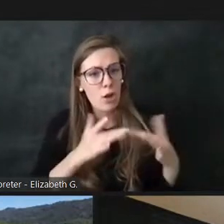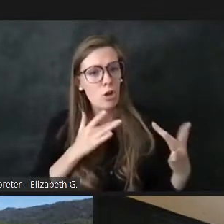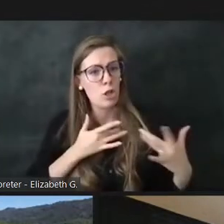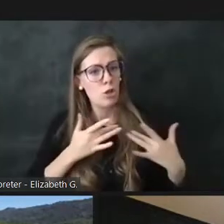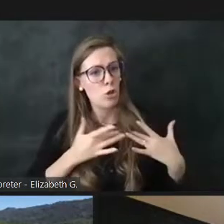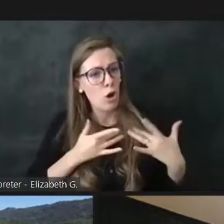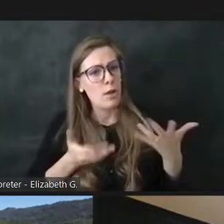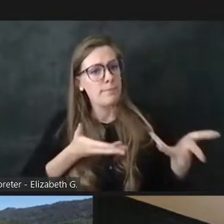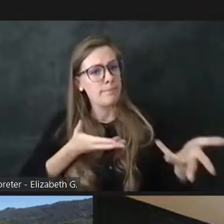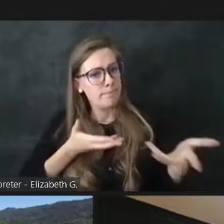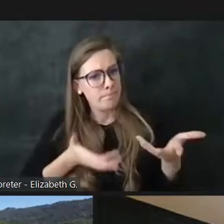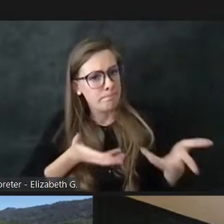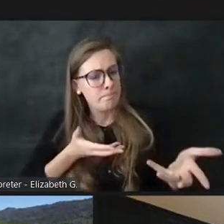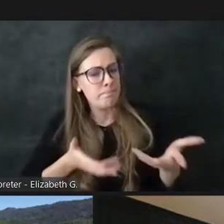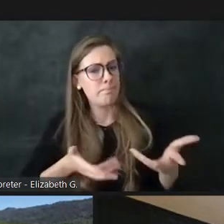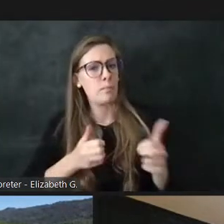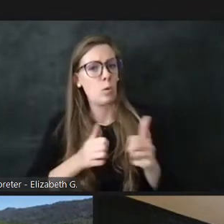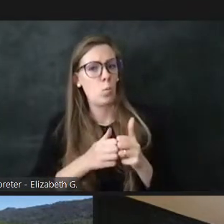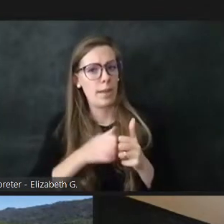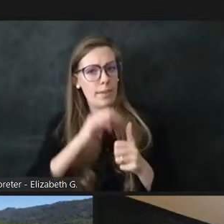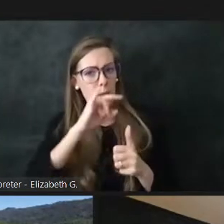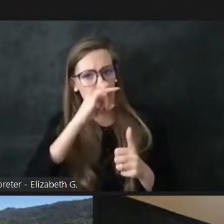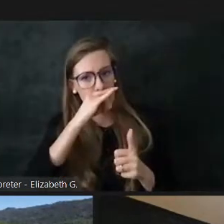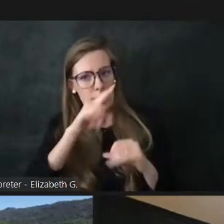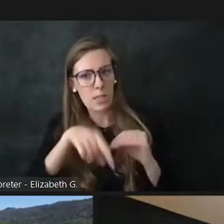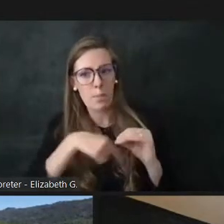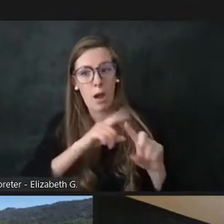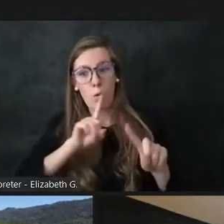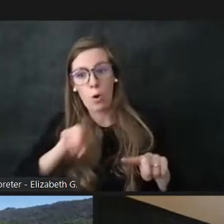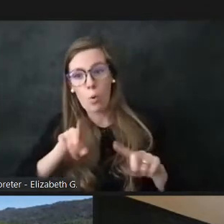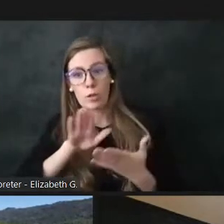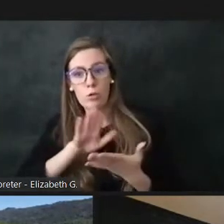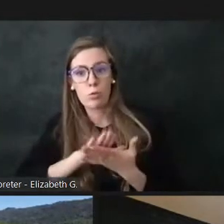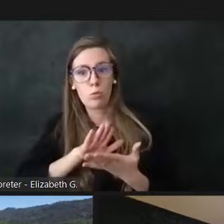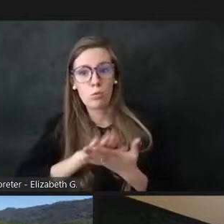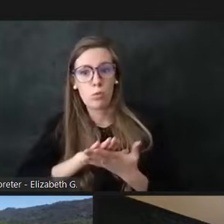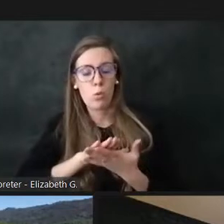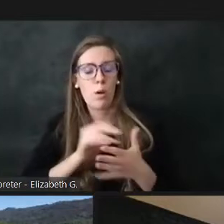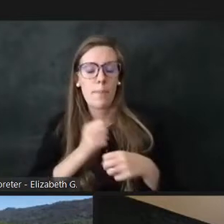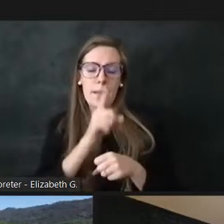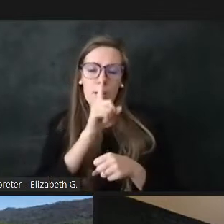have about going to school and that they take that time as a family